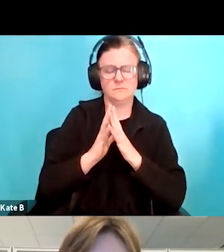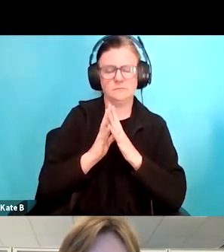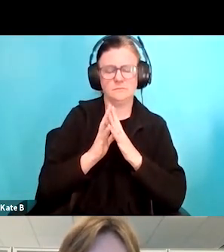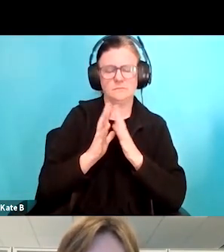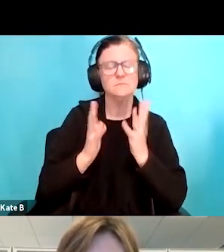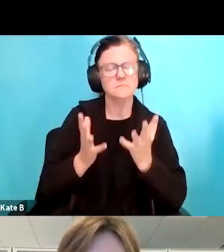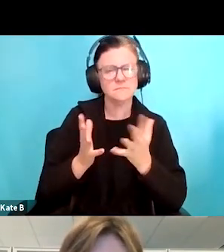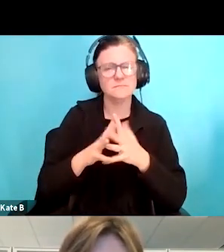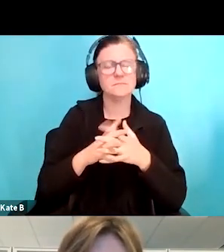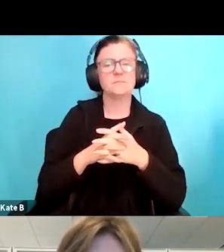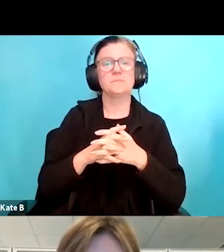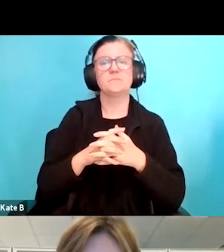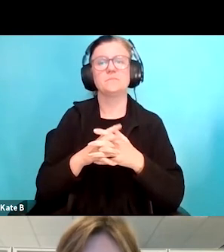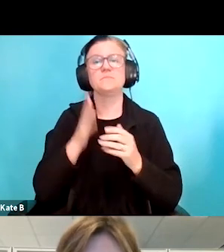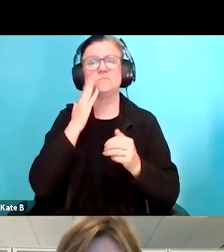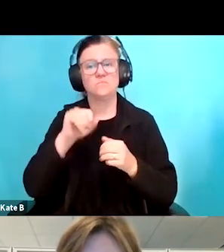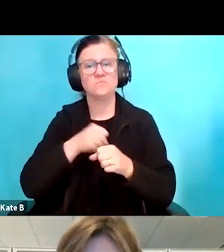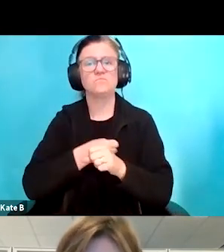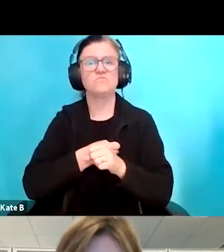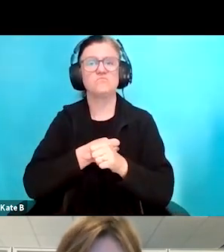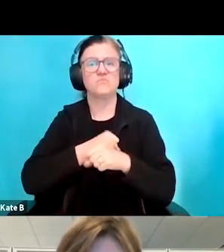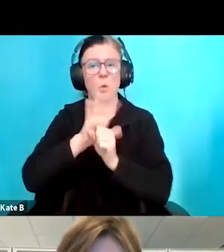So the pandemic as you’ve noted has shined a light on the topic of social